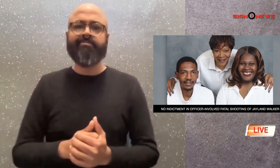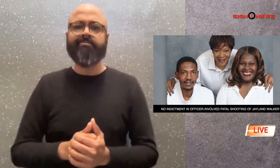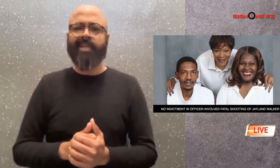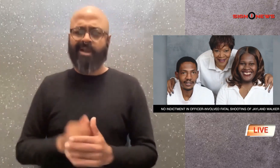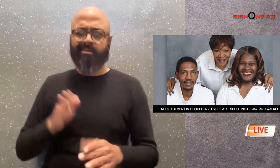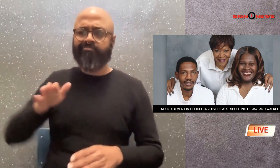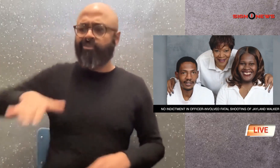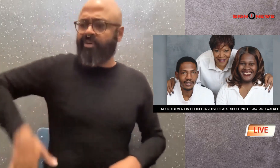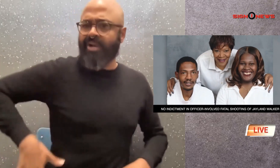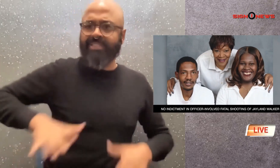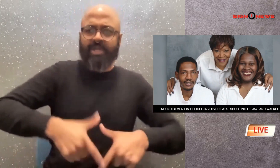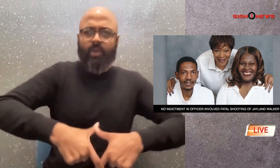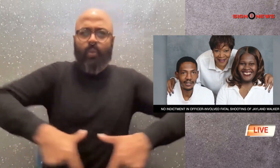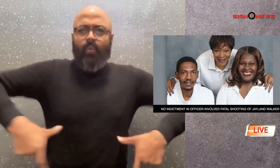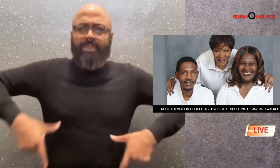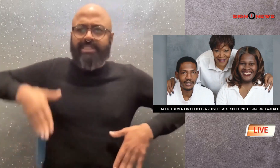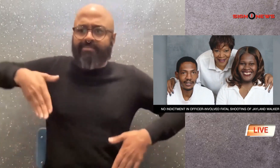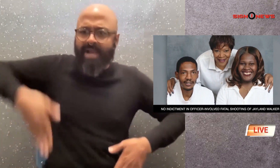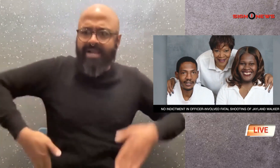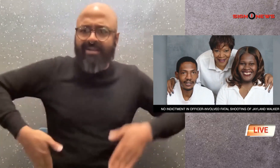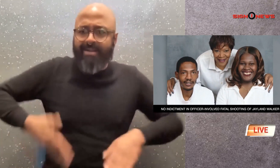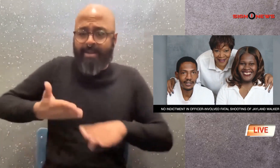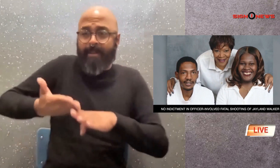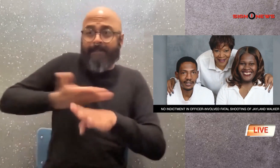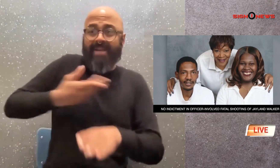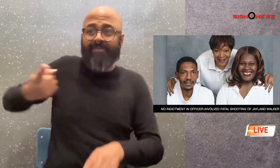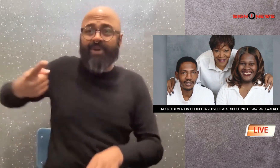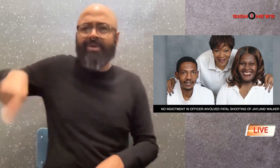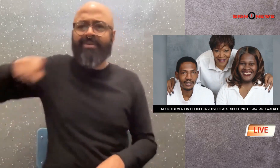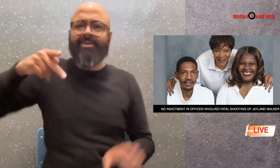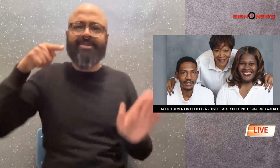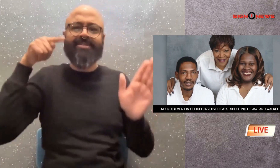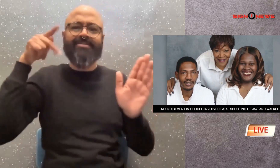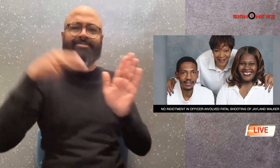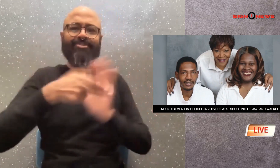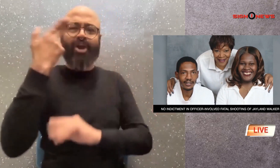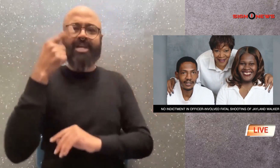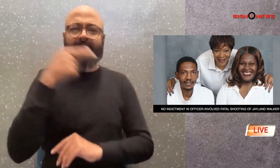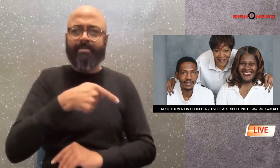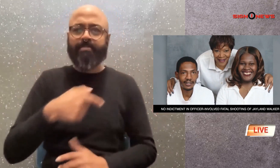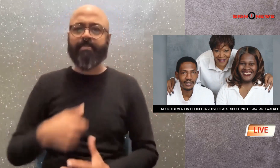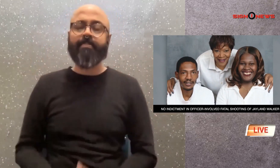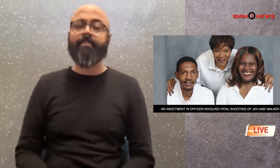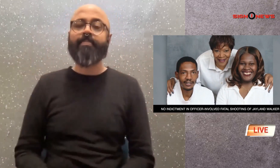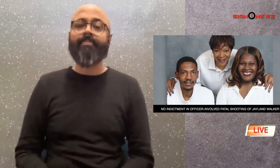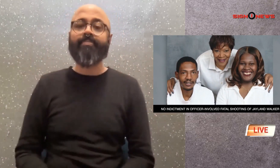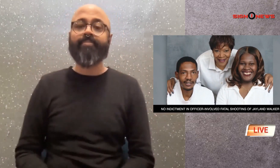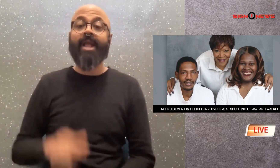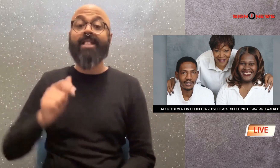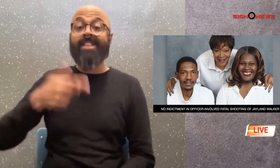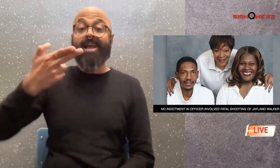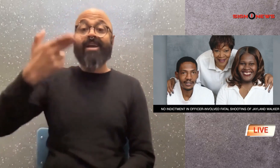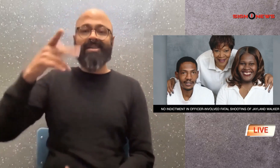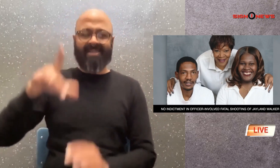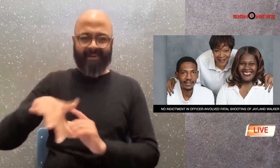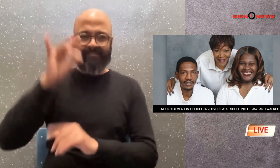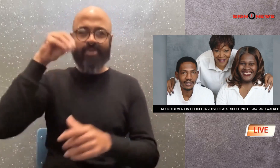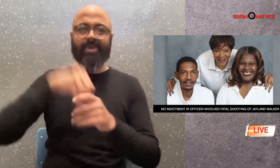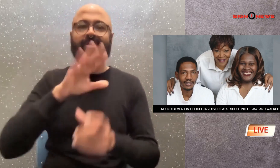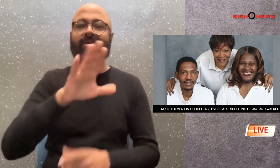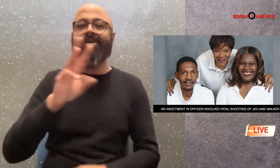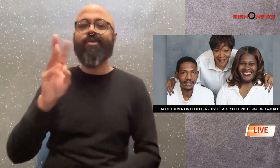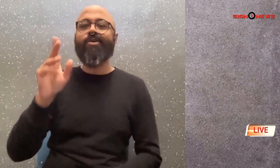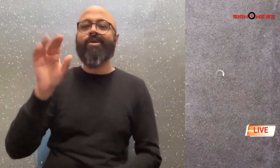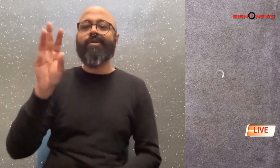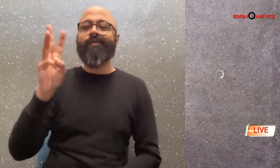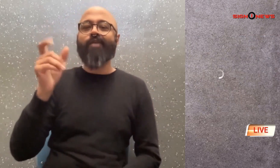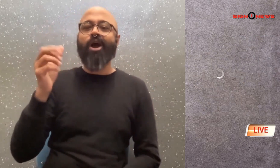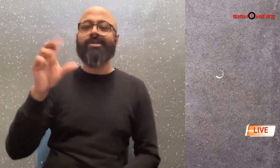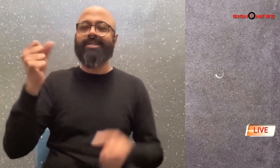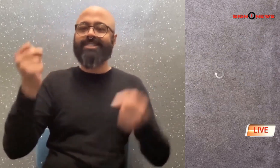a ski mask and reached for his waistband just before they shot him a gun was later found